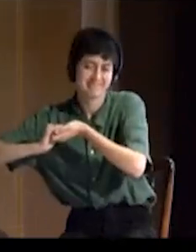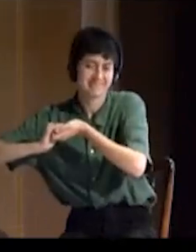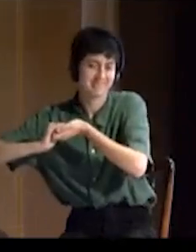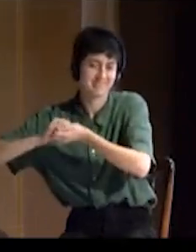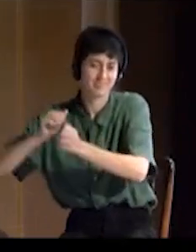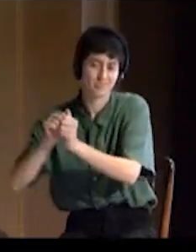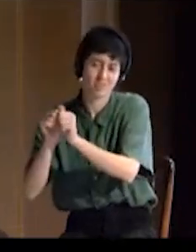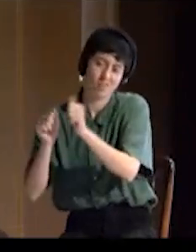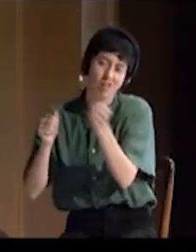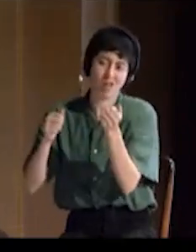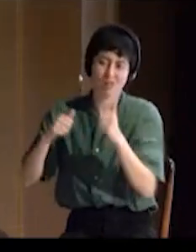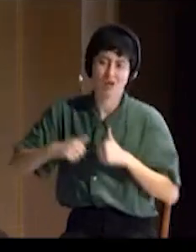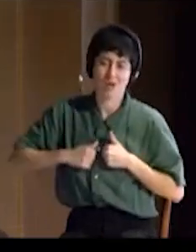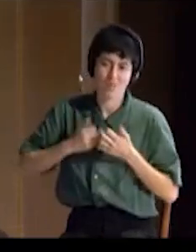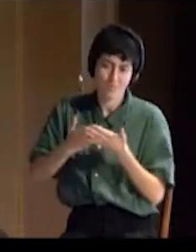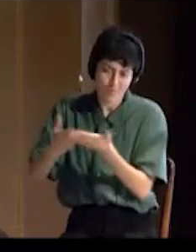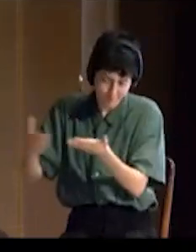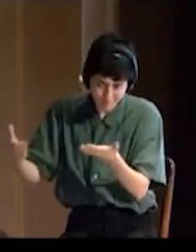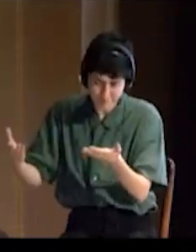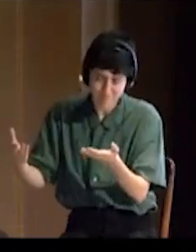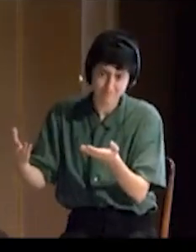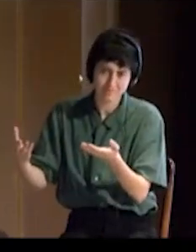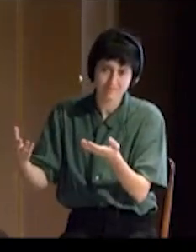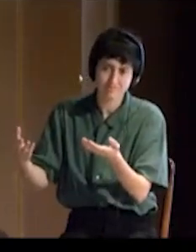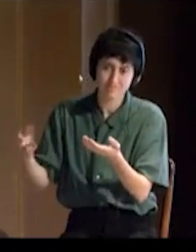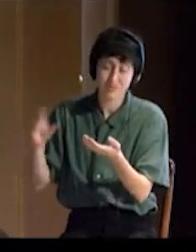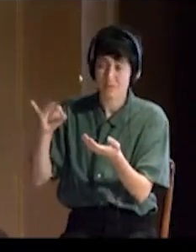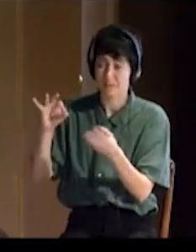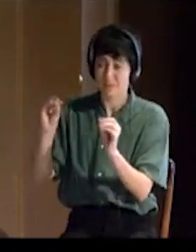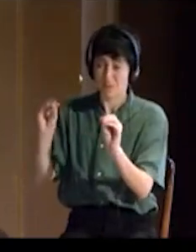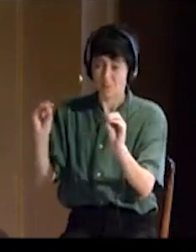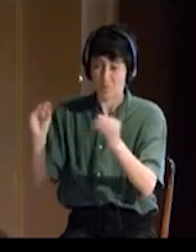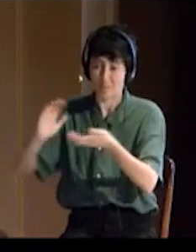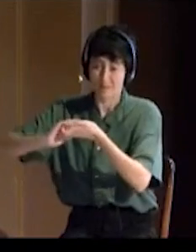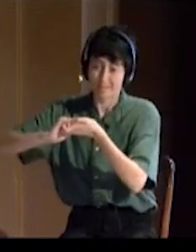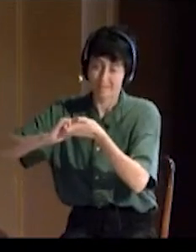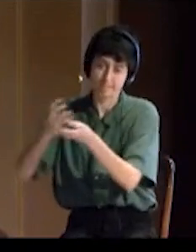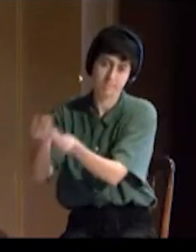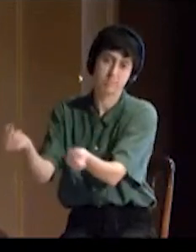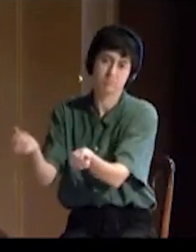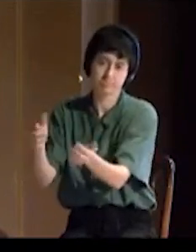So when we talk about new species, we do discover mostly from the fungal component.